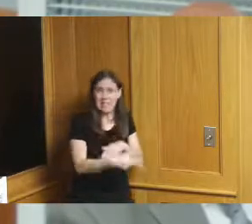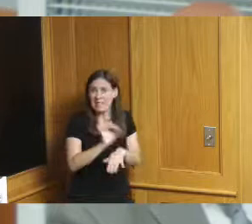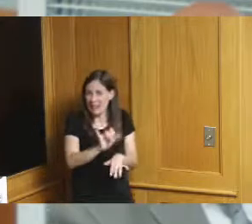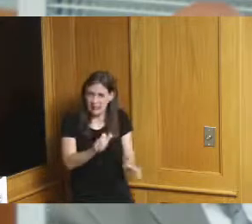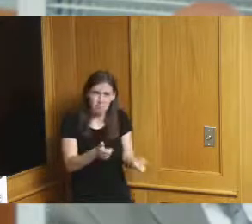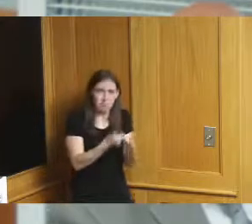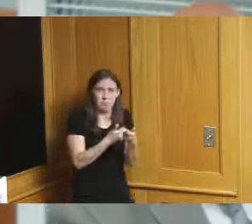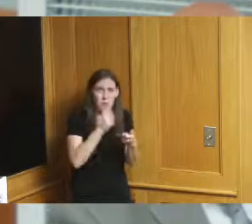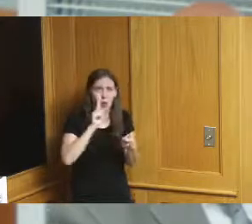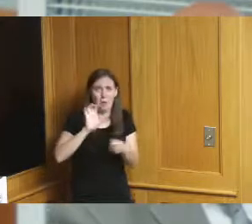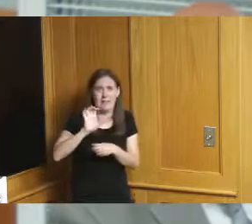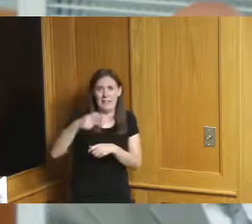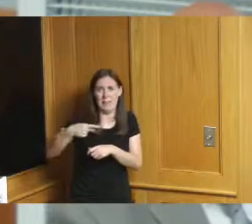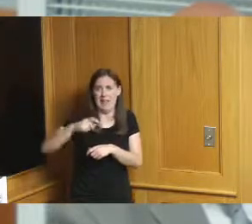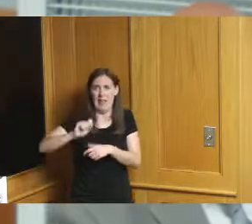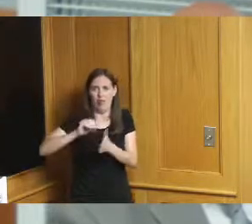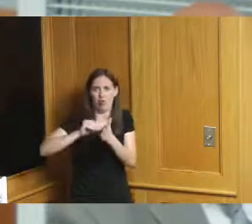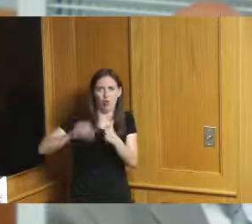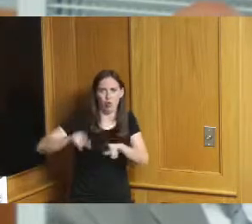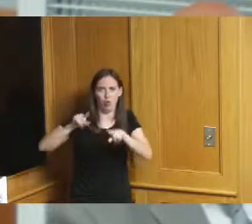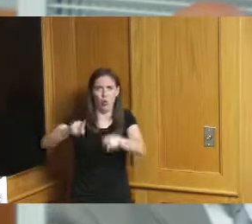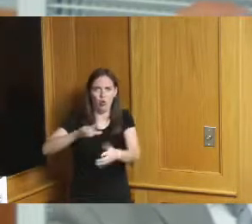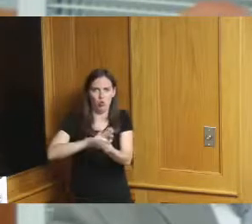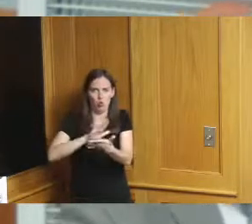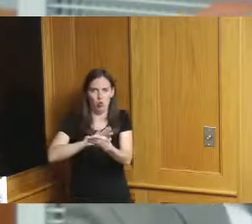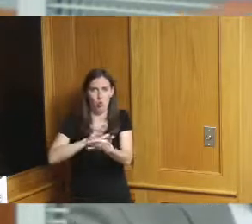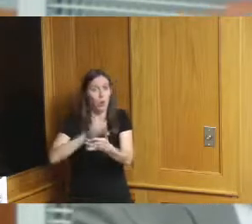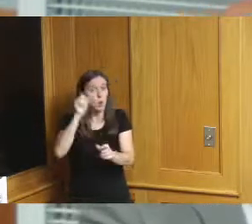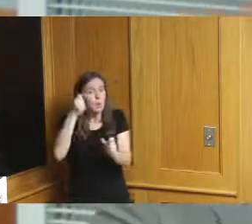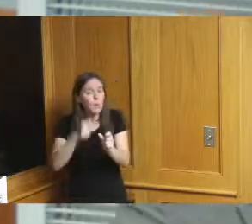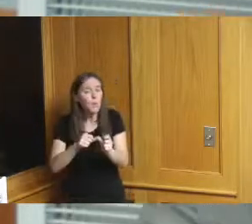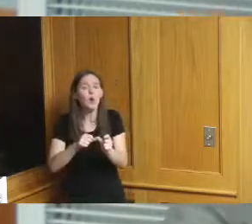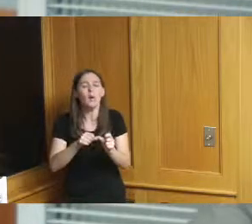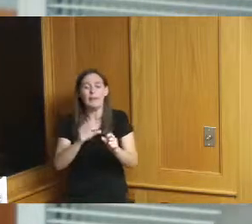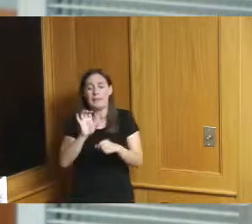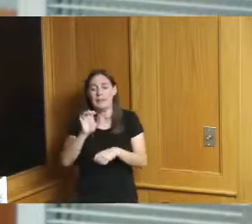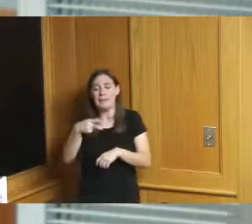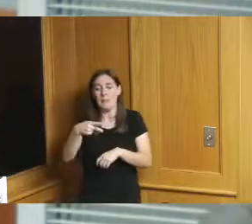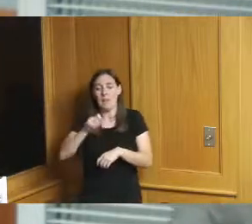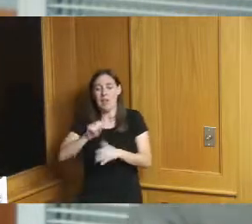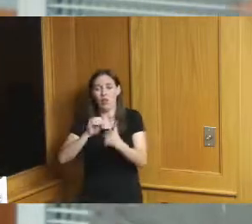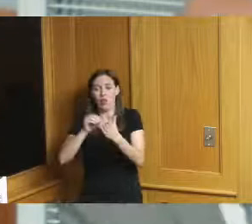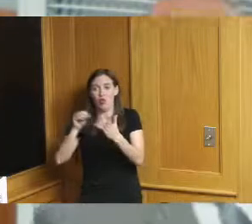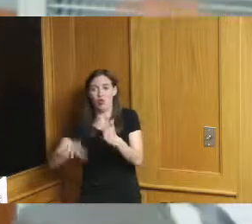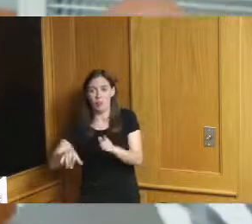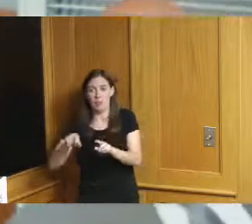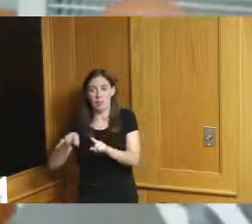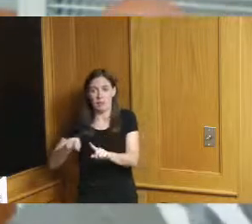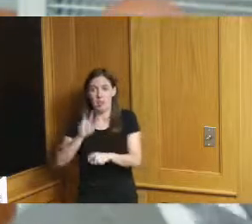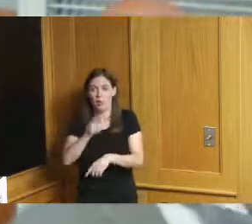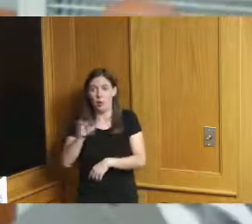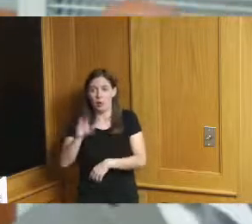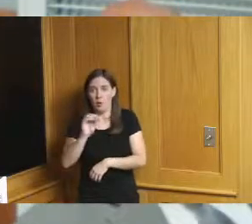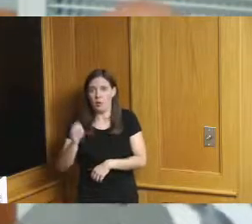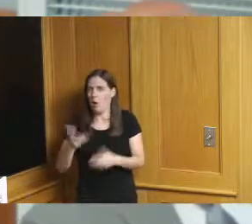to get to school because remember 33 percent of the cps students already read our regular service